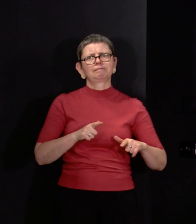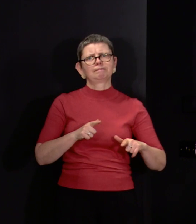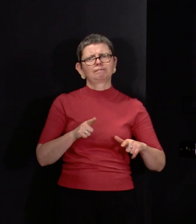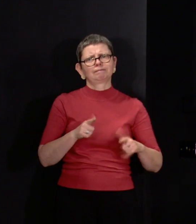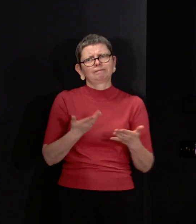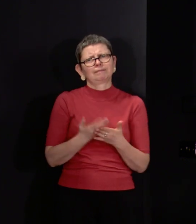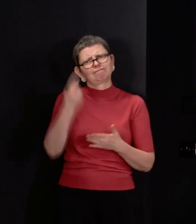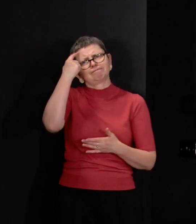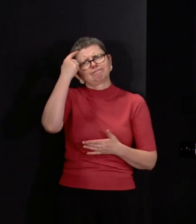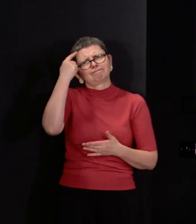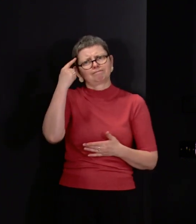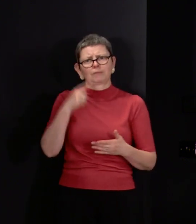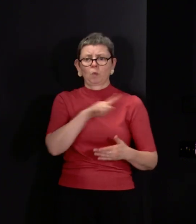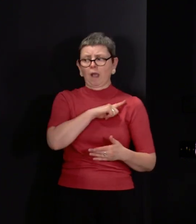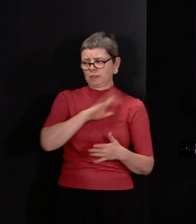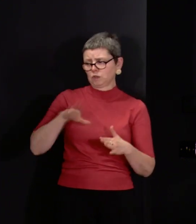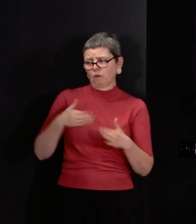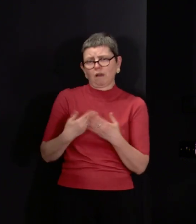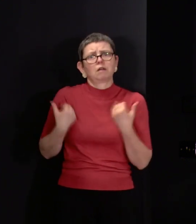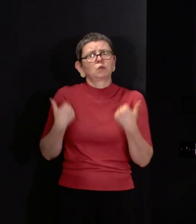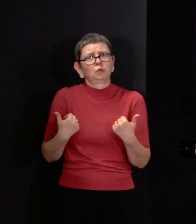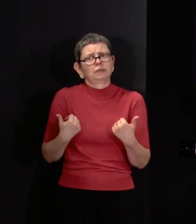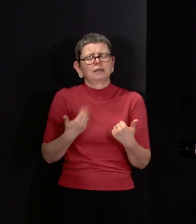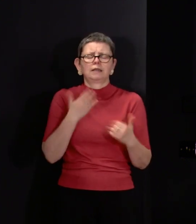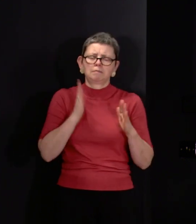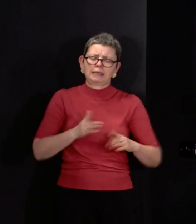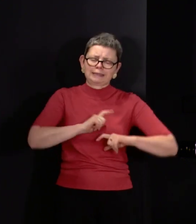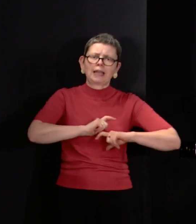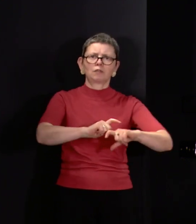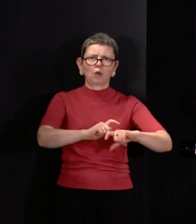served us all well. It is essential to protect the National Health Service and